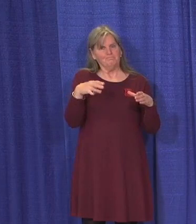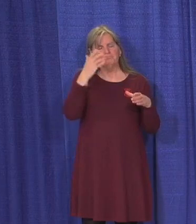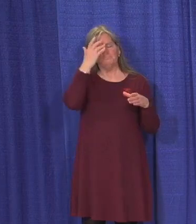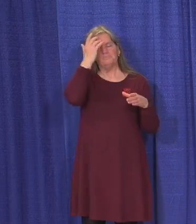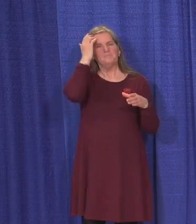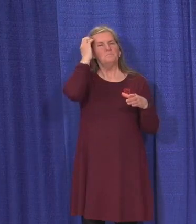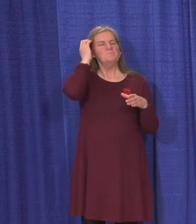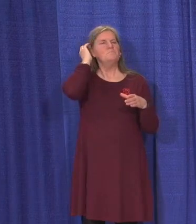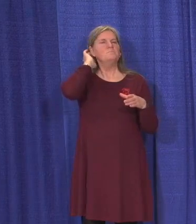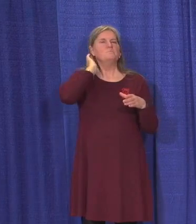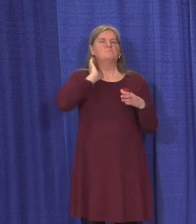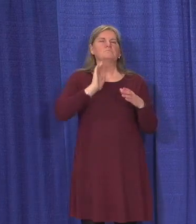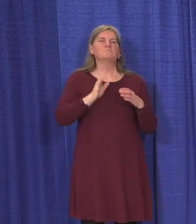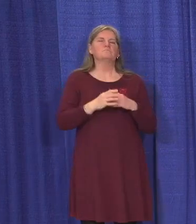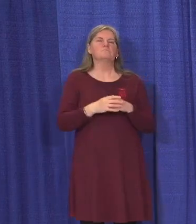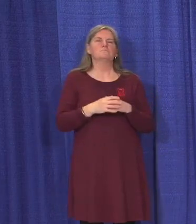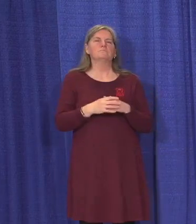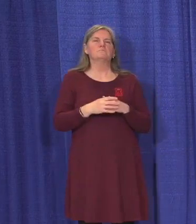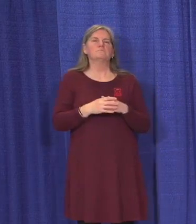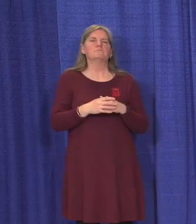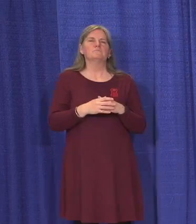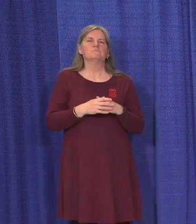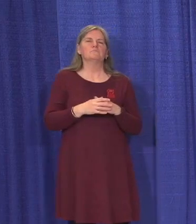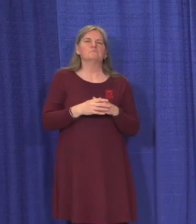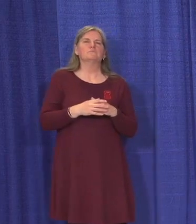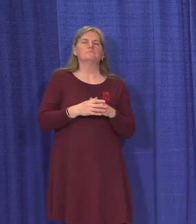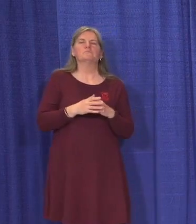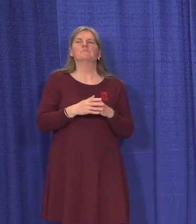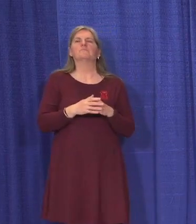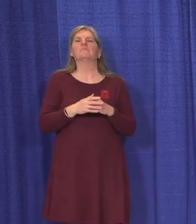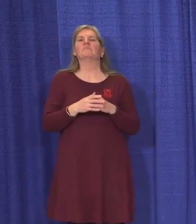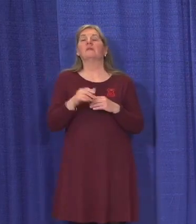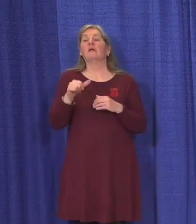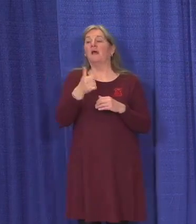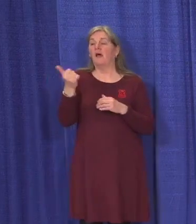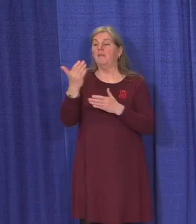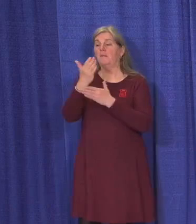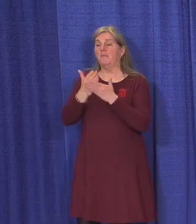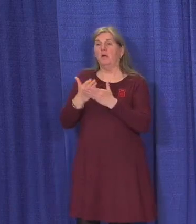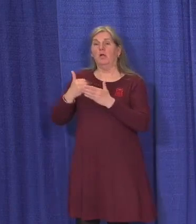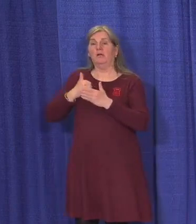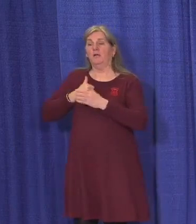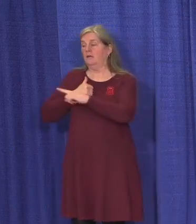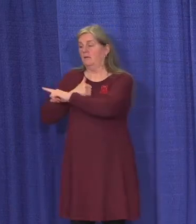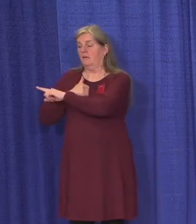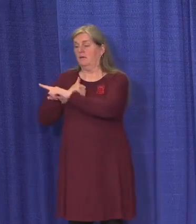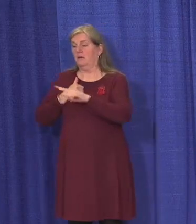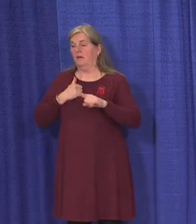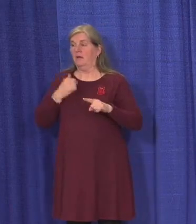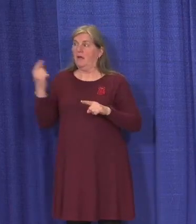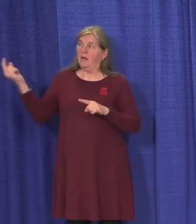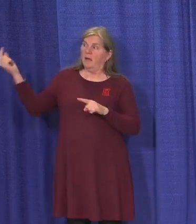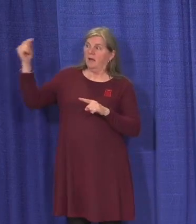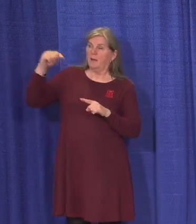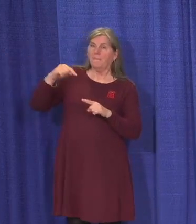That is the basics of the system.